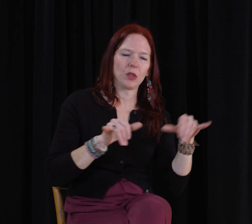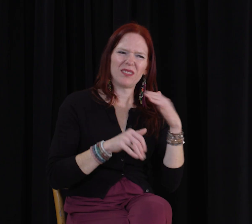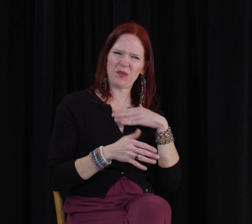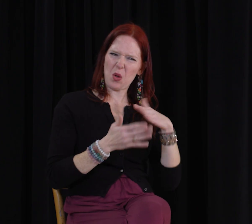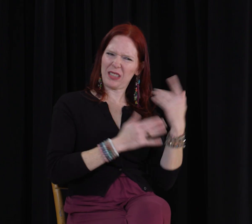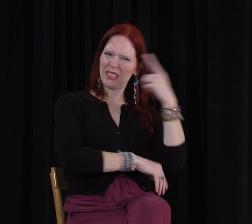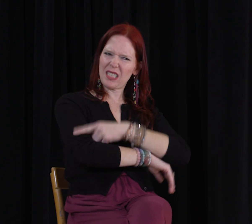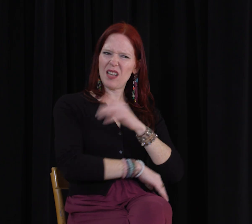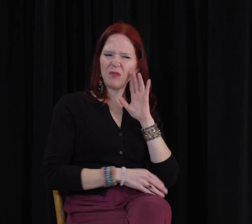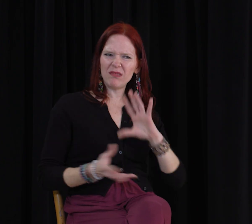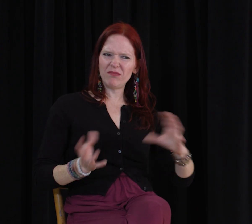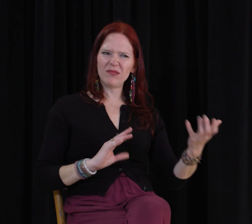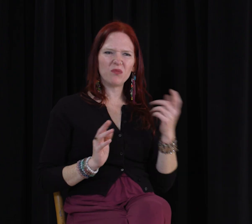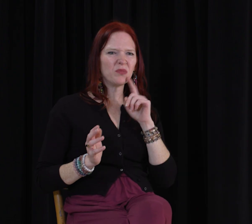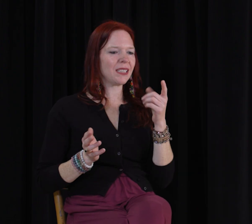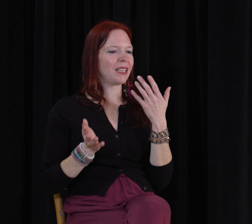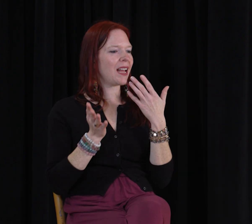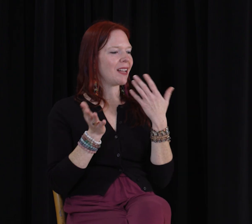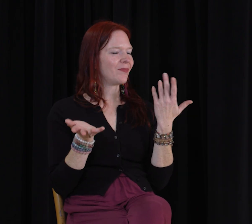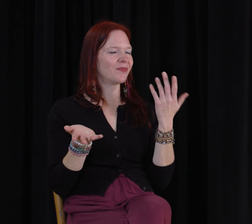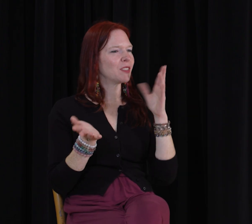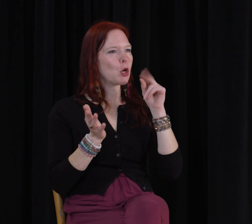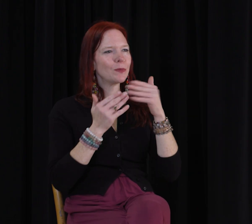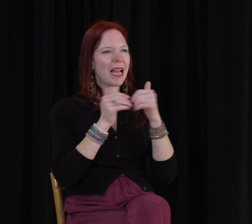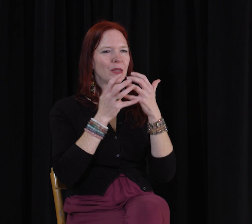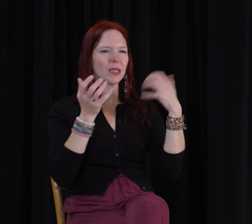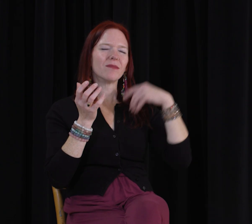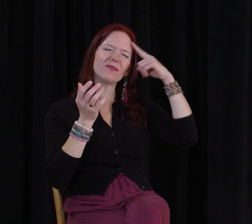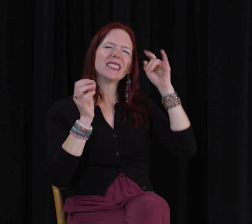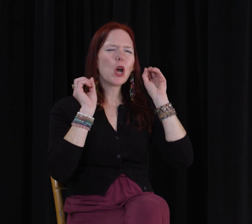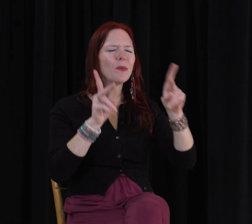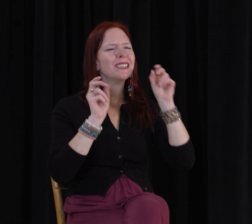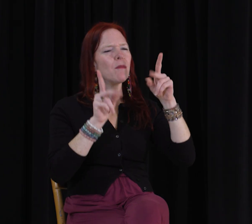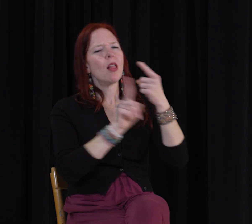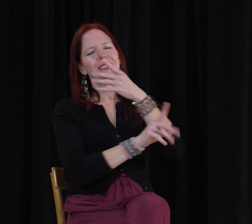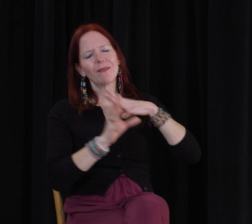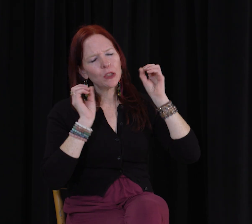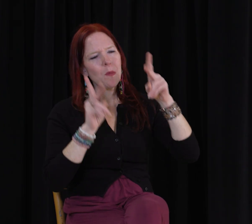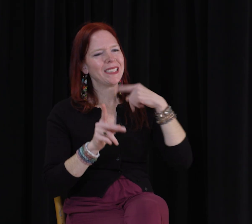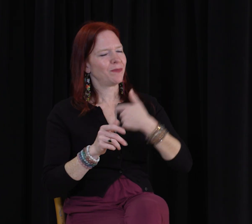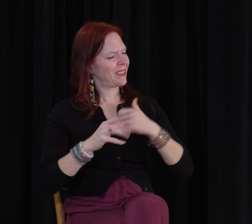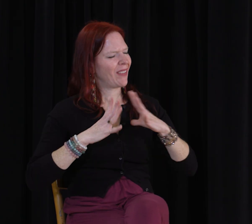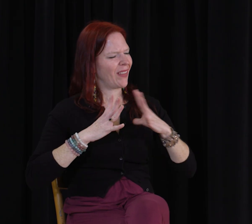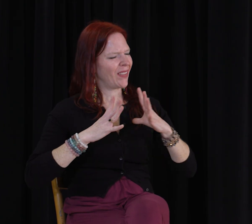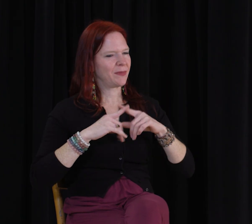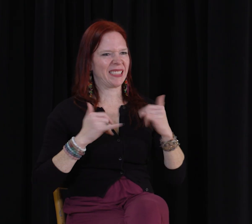it can mess up my whole day. No matter how much I tell myself, “It’s okay, it’s fine. The rest of the day is fine.”